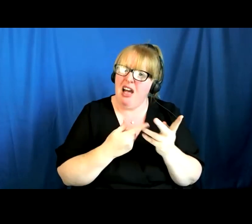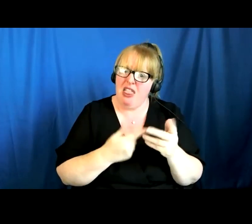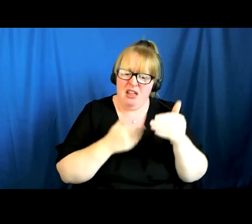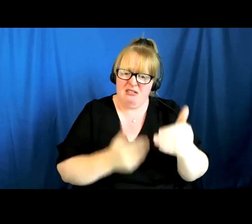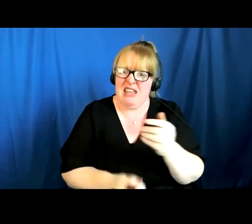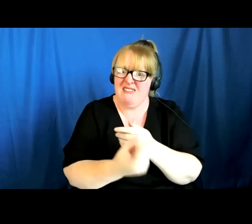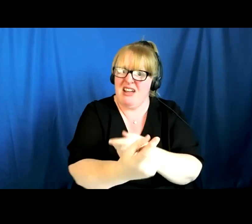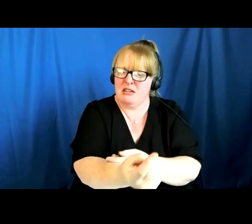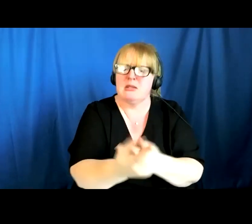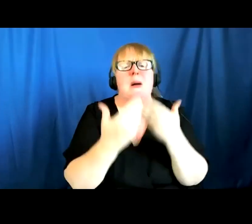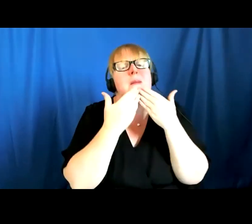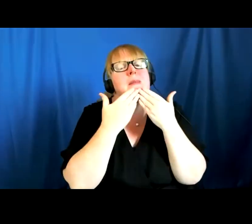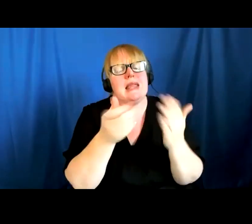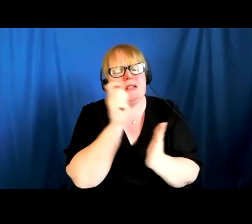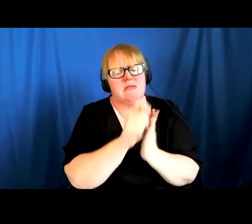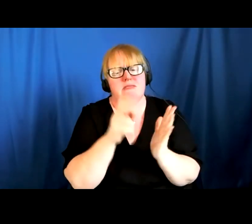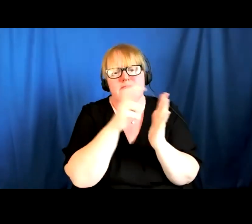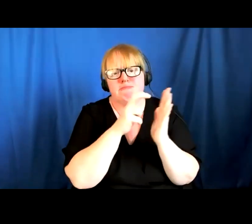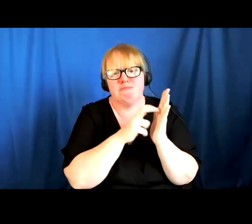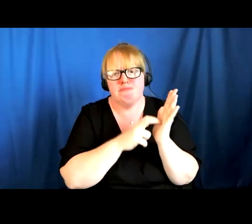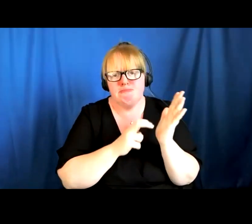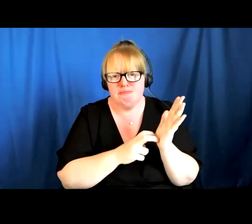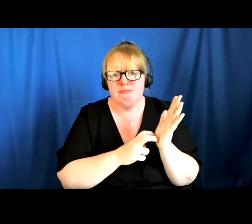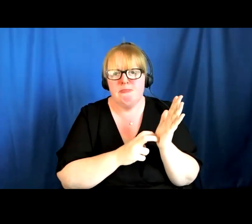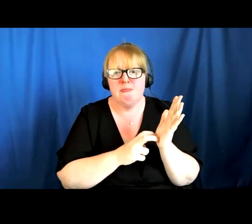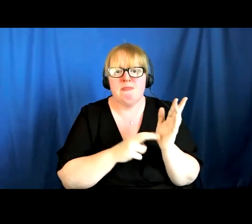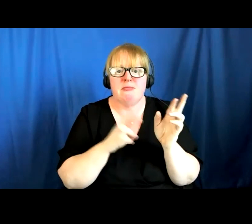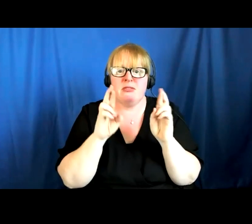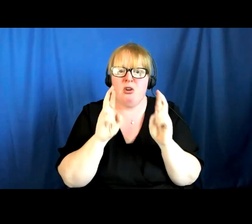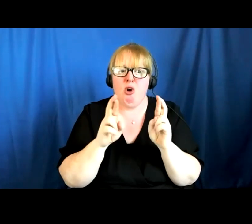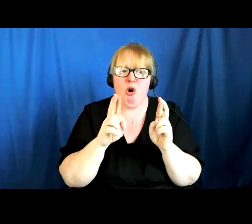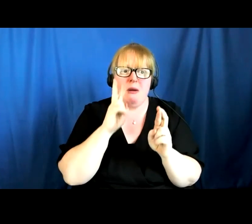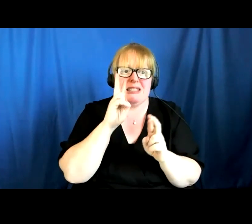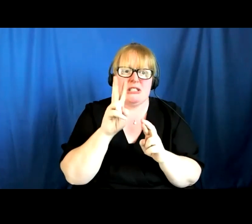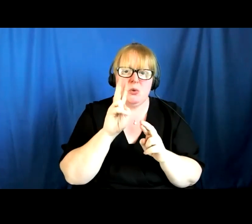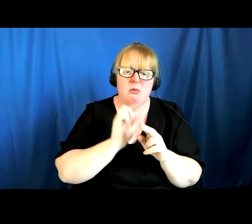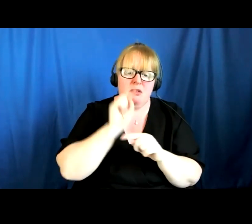Do please sign up, and I very much hope to see you at the next ‘Constellations ° Assembly: